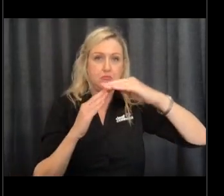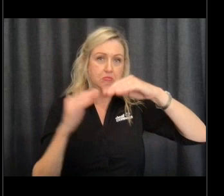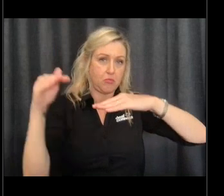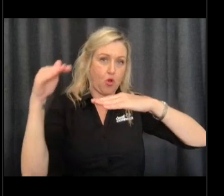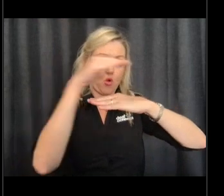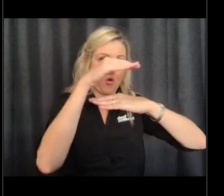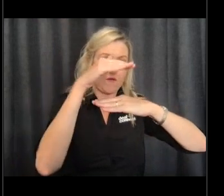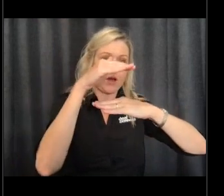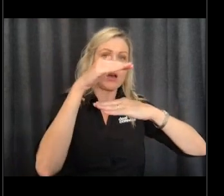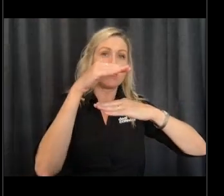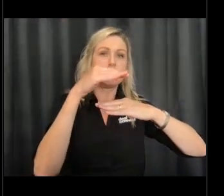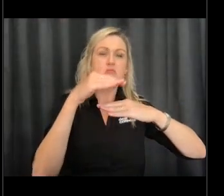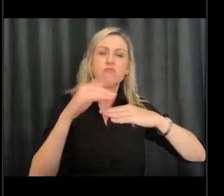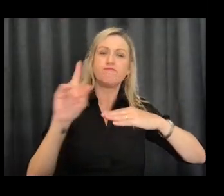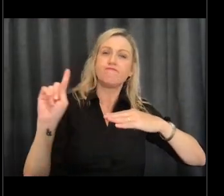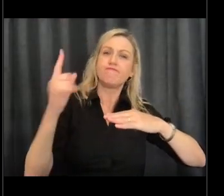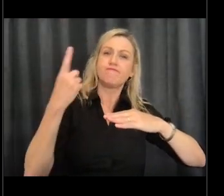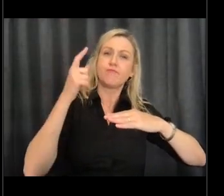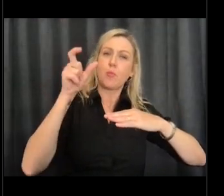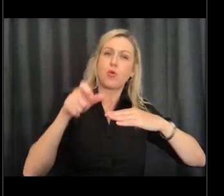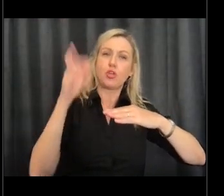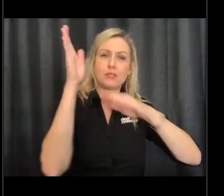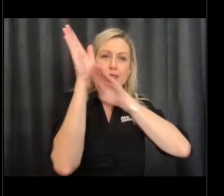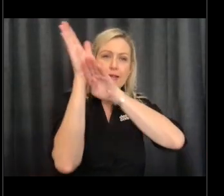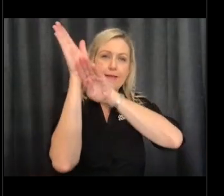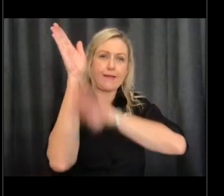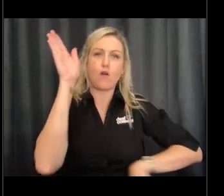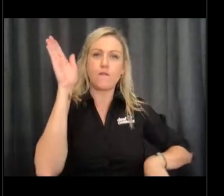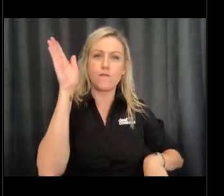getting somebody to take that out.